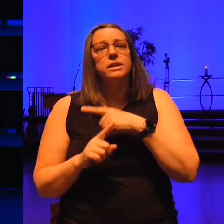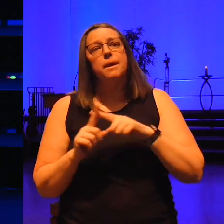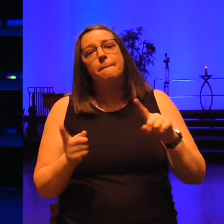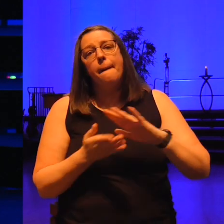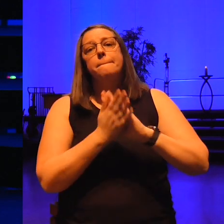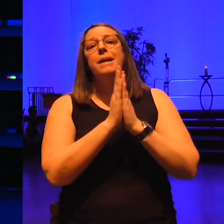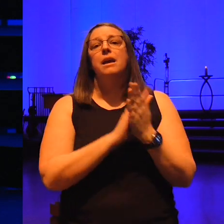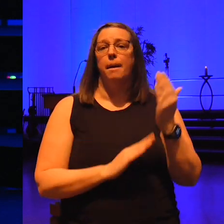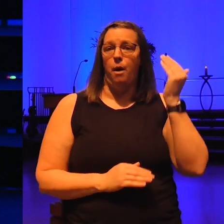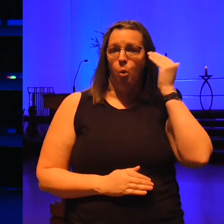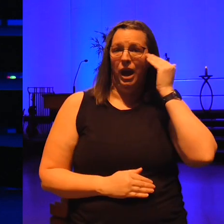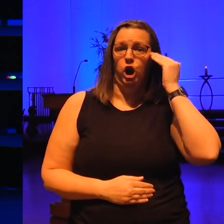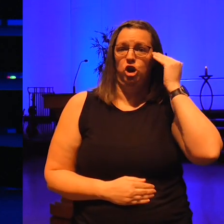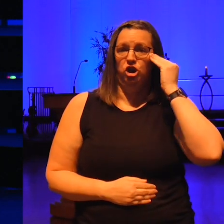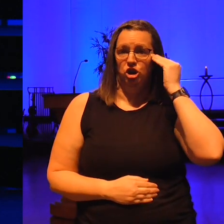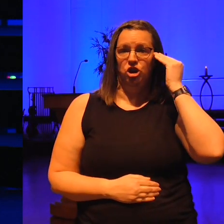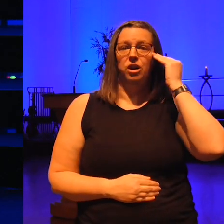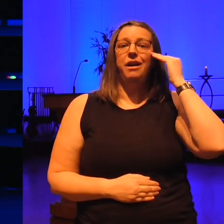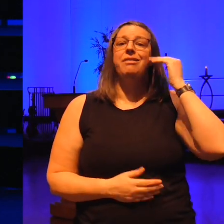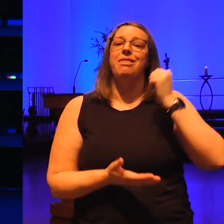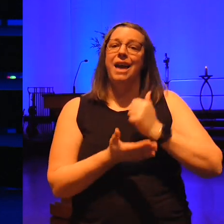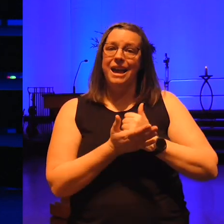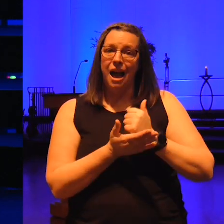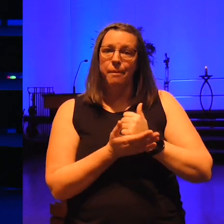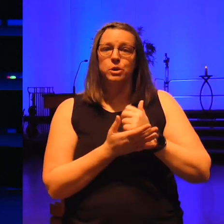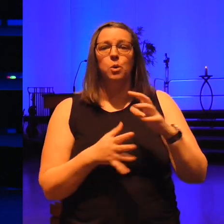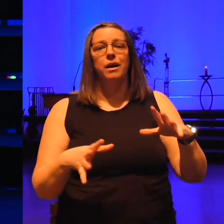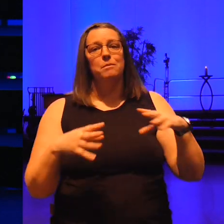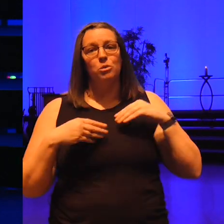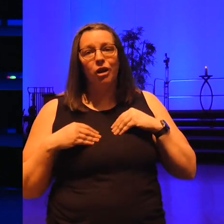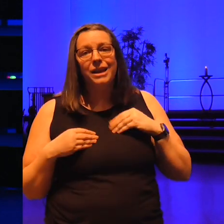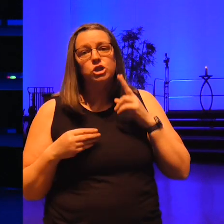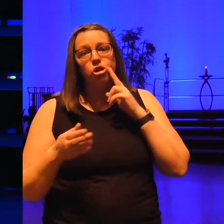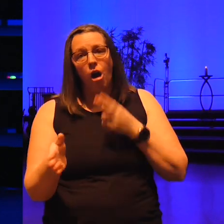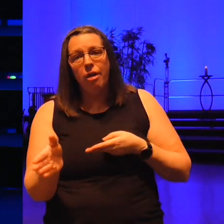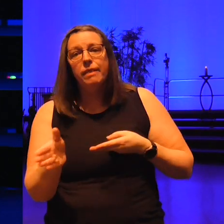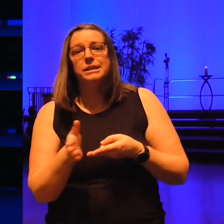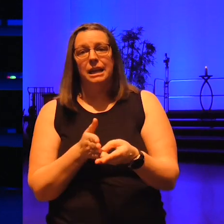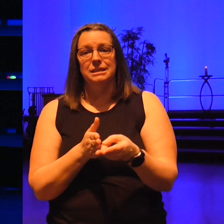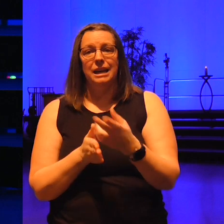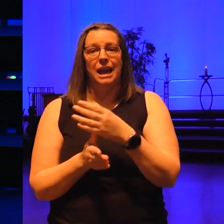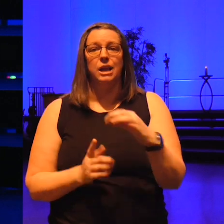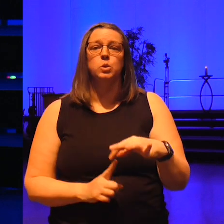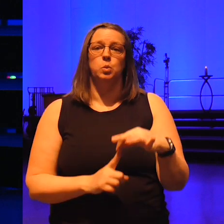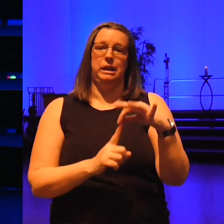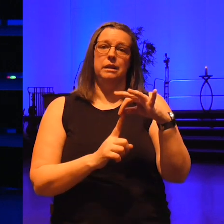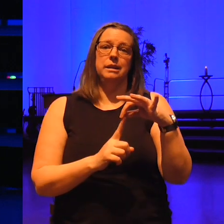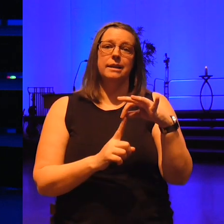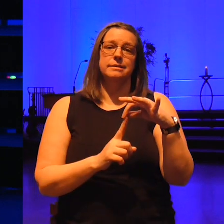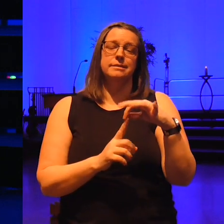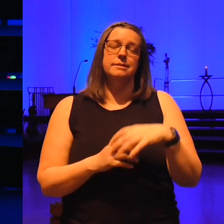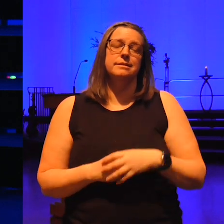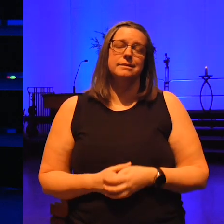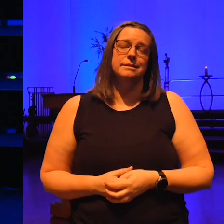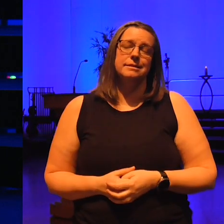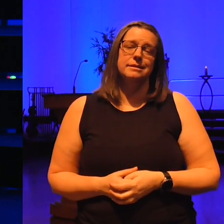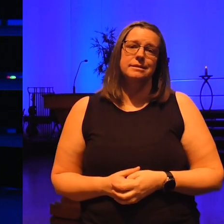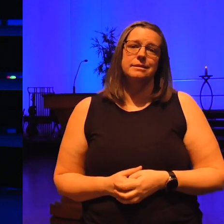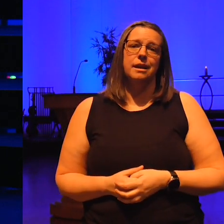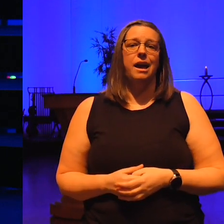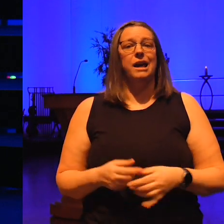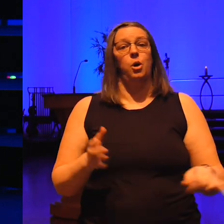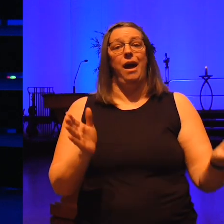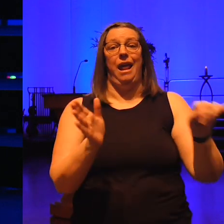they help you to embrace your authenticity and uniqueness identify that which you are best at